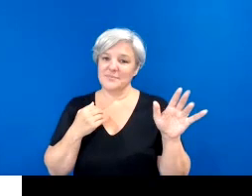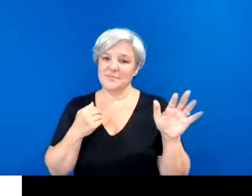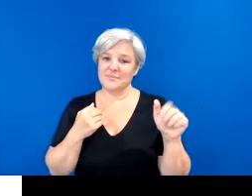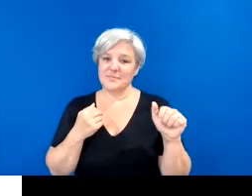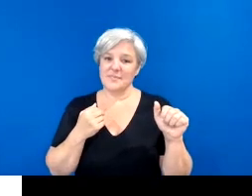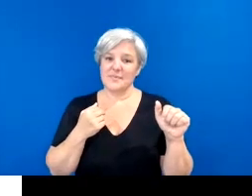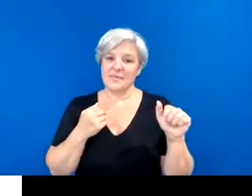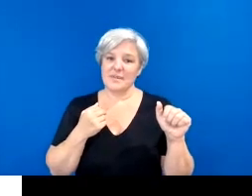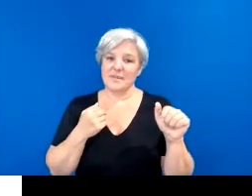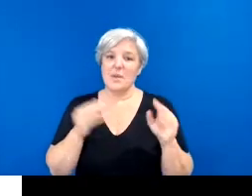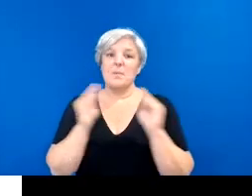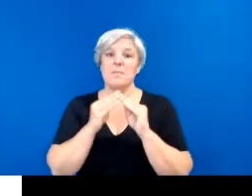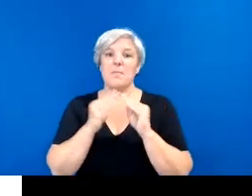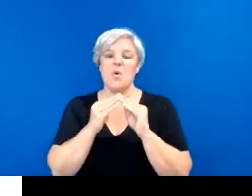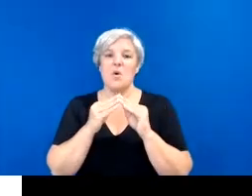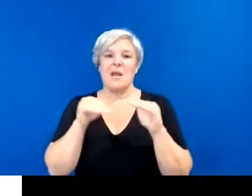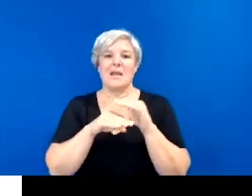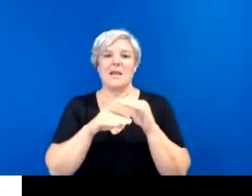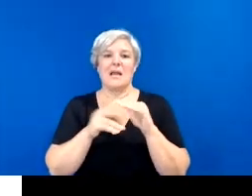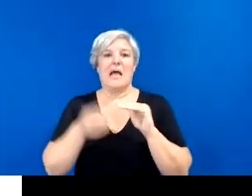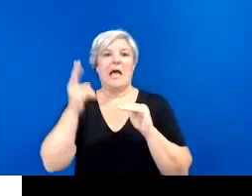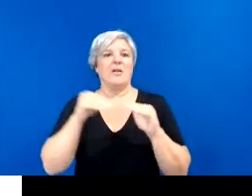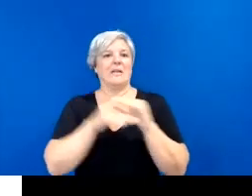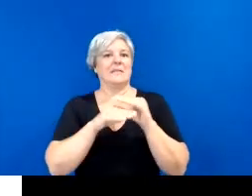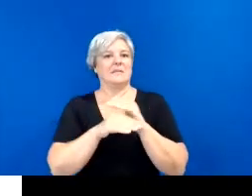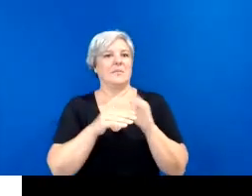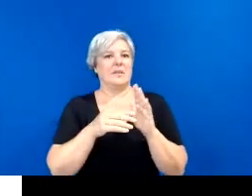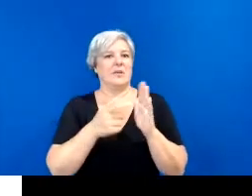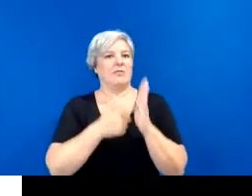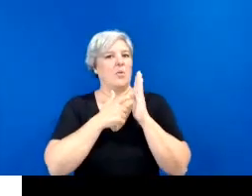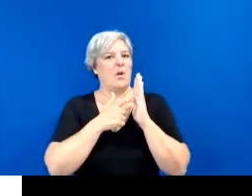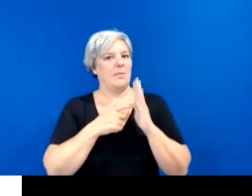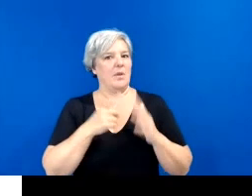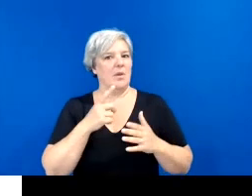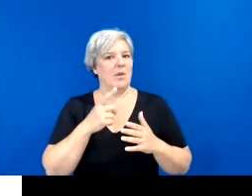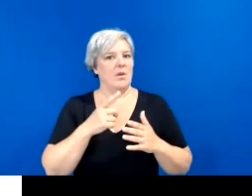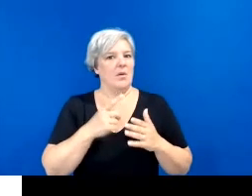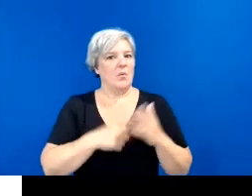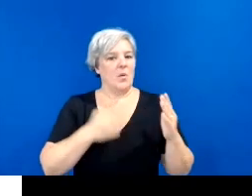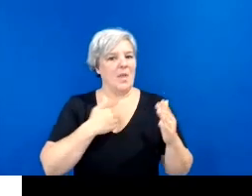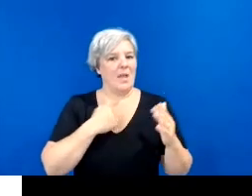accessibility requirements that go above and beyond what we have for 508 compliance.